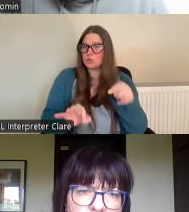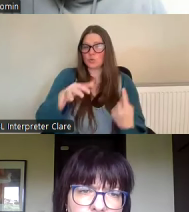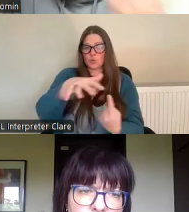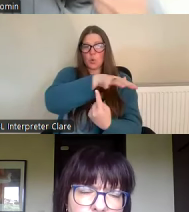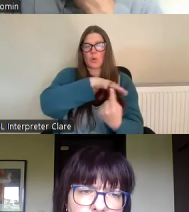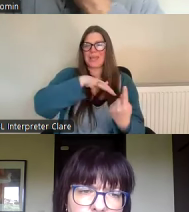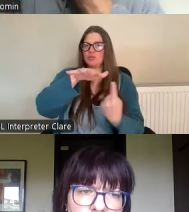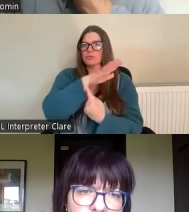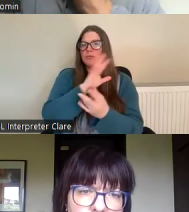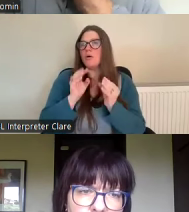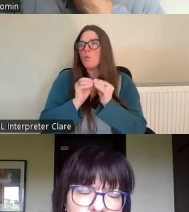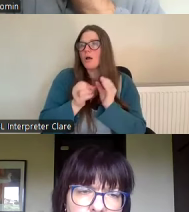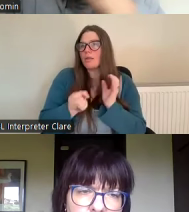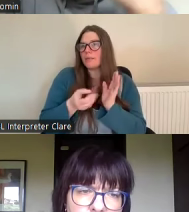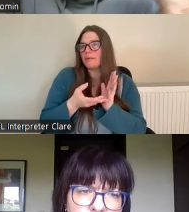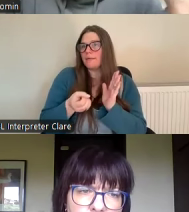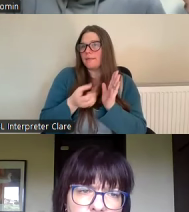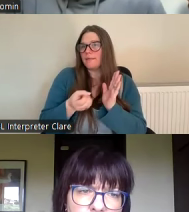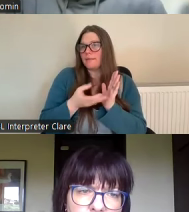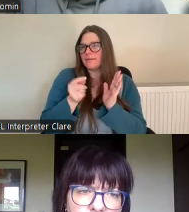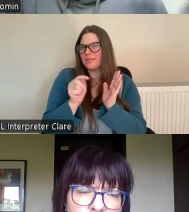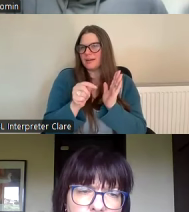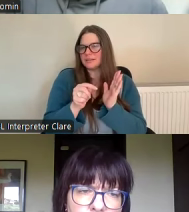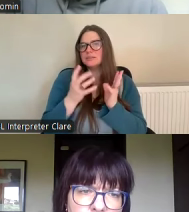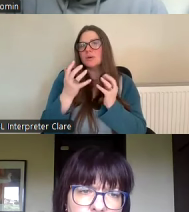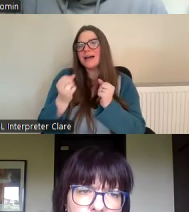We do have a new type of campaign called Performance Max.